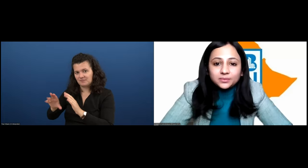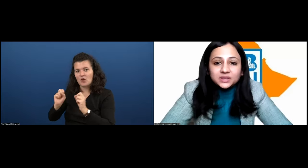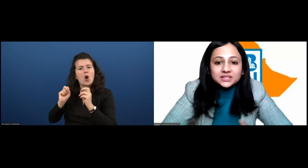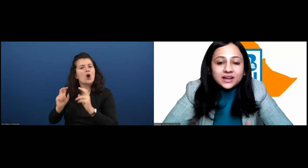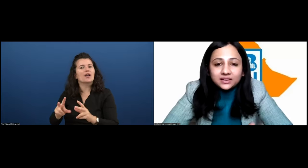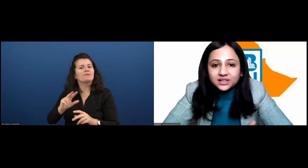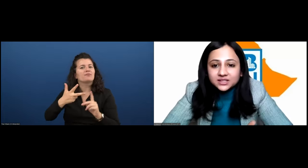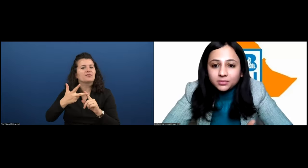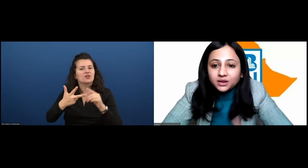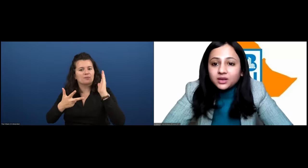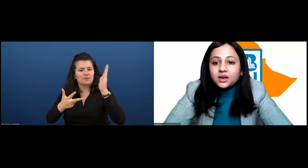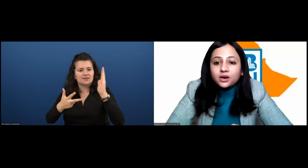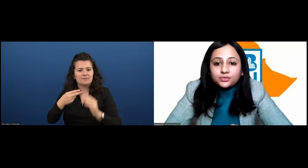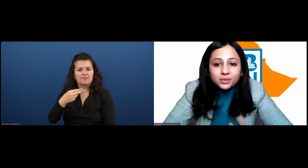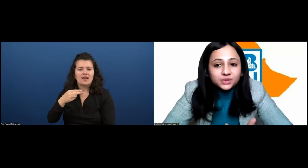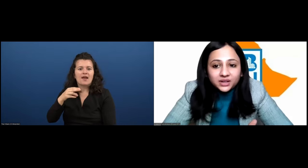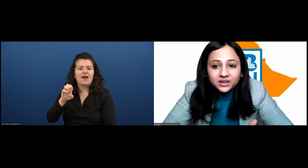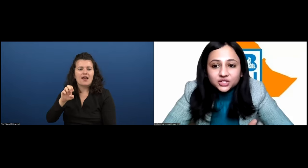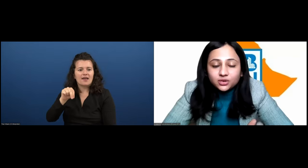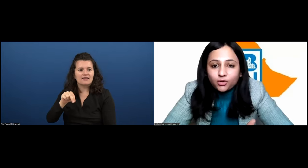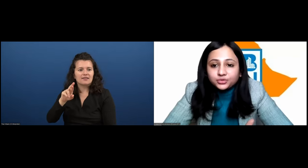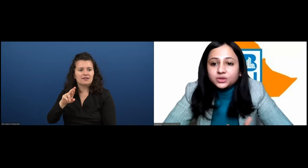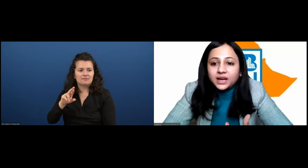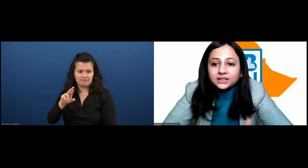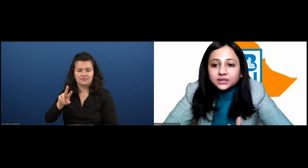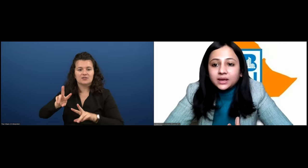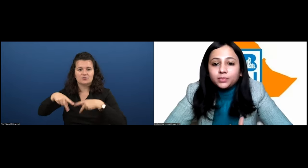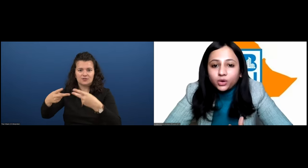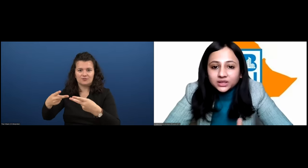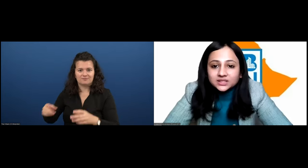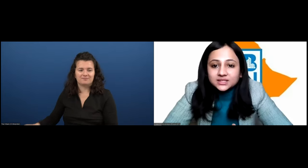Mr. Henry Saba from the Federation of Ugandan employers.